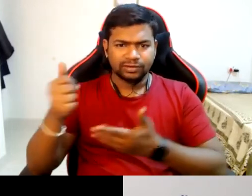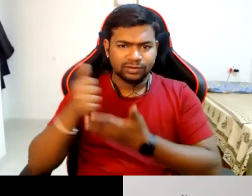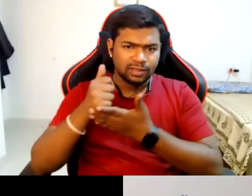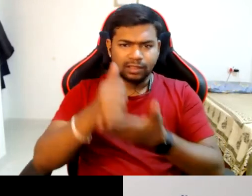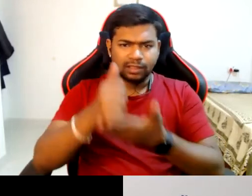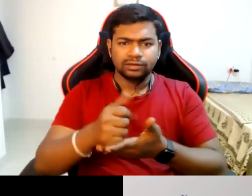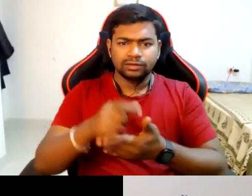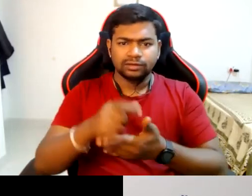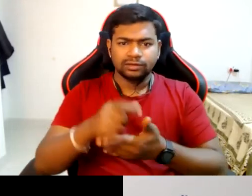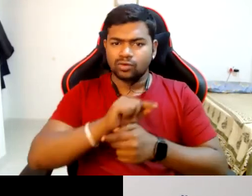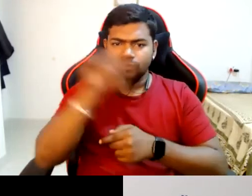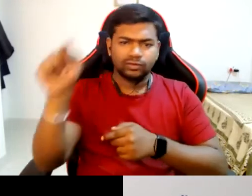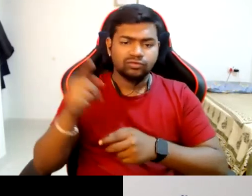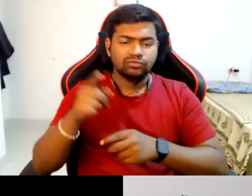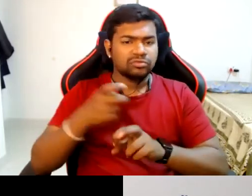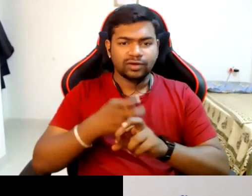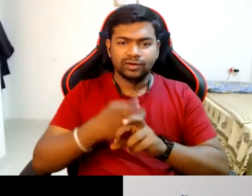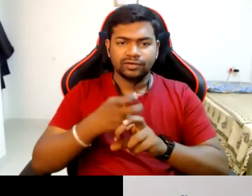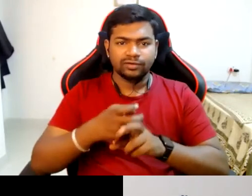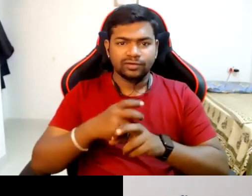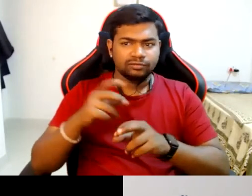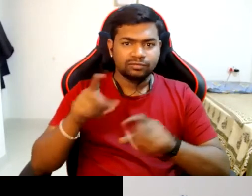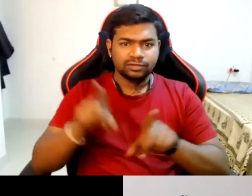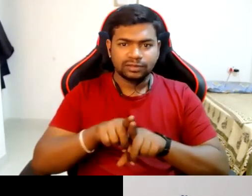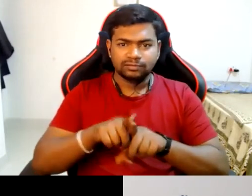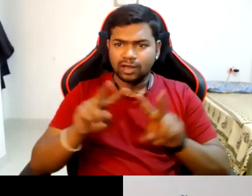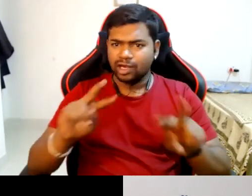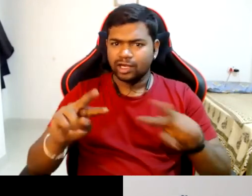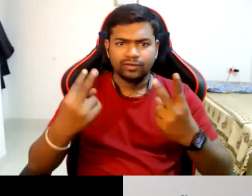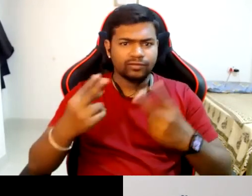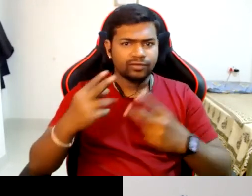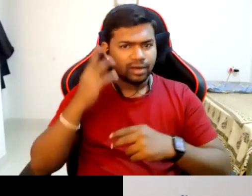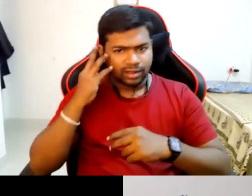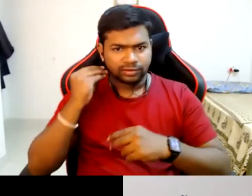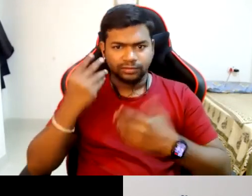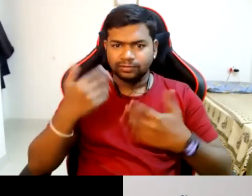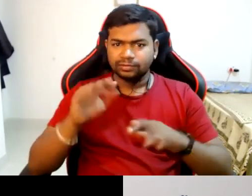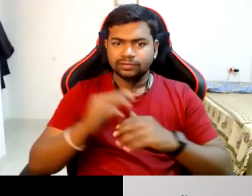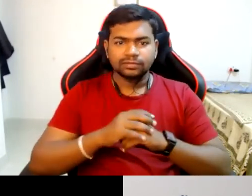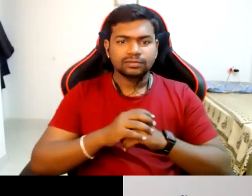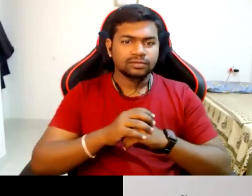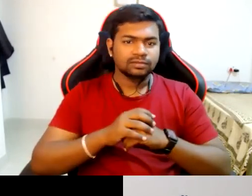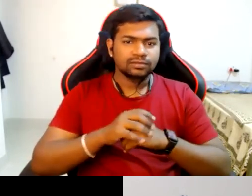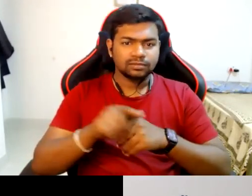it was very different experience because in college it was a class of 100 student and the professor used to even the